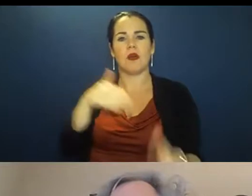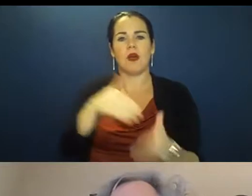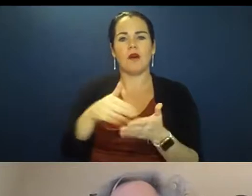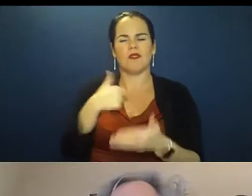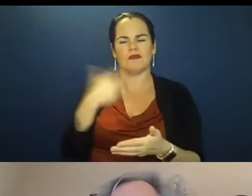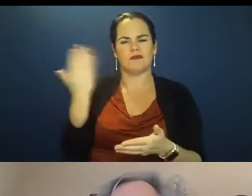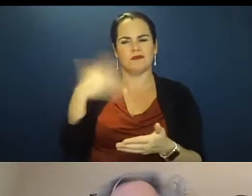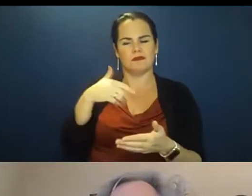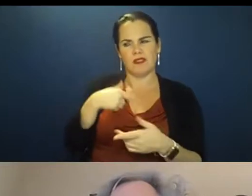use that set of six questions? Or did it use some shorter number of questions and then you can't benchmark across any of these data sets? So, it's an important thing to watch for.